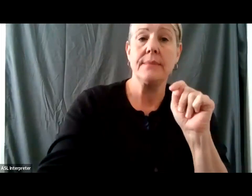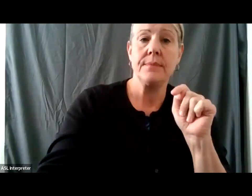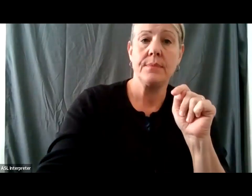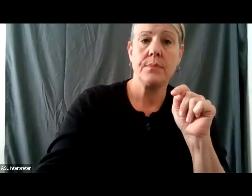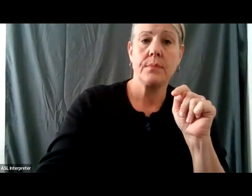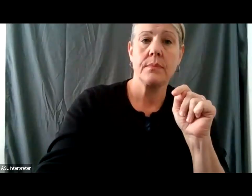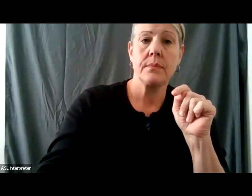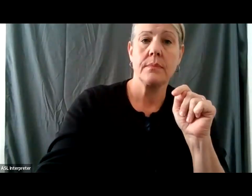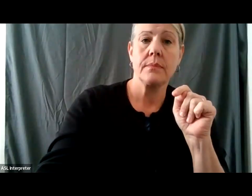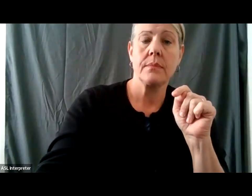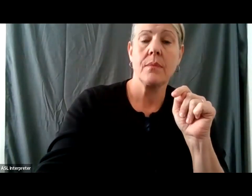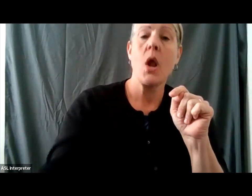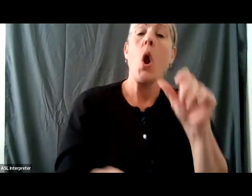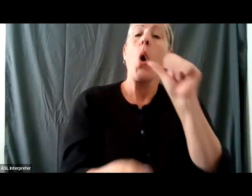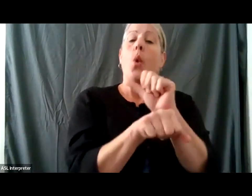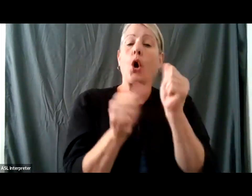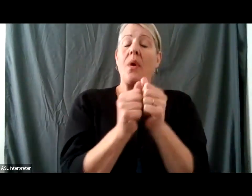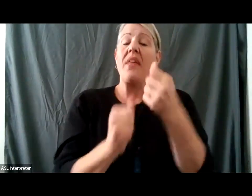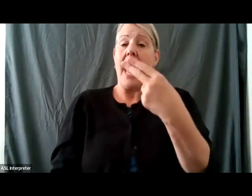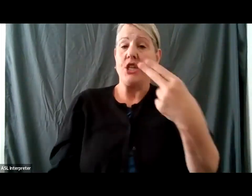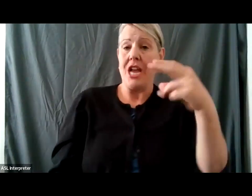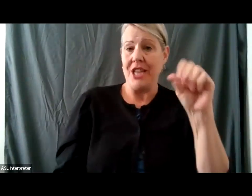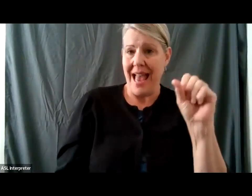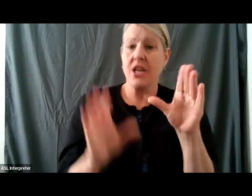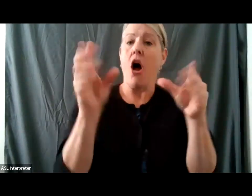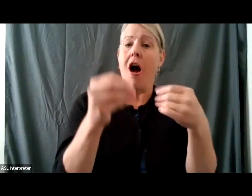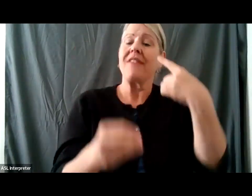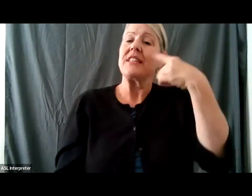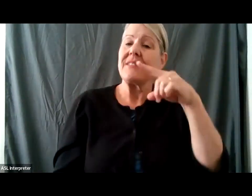Services, commonly known as HHS, Office for Civil Rights.